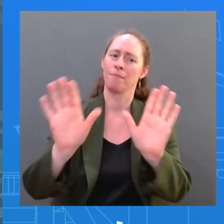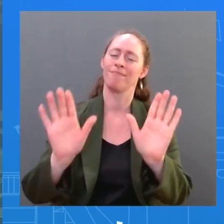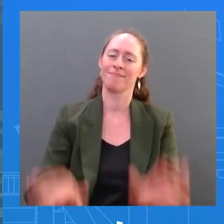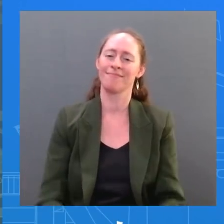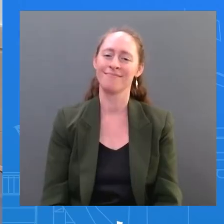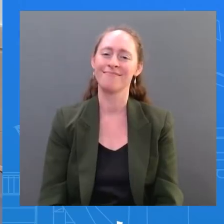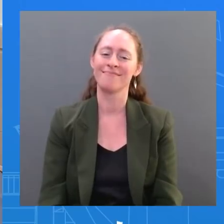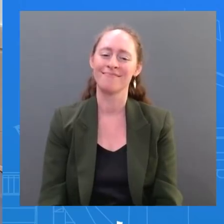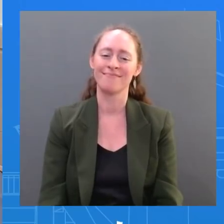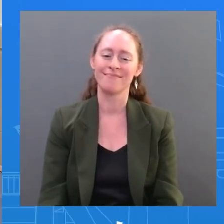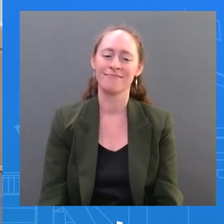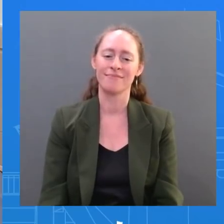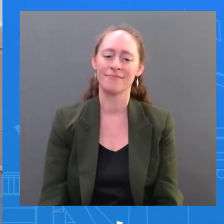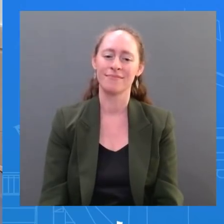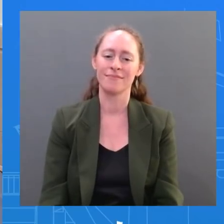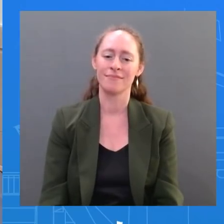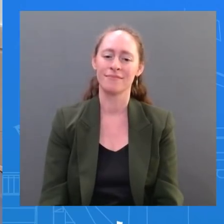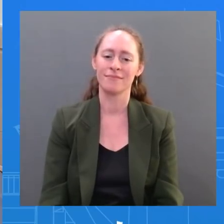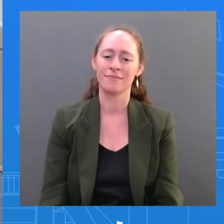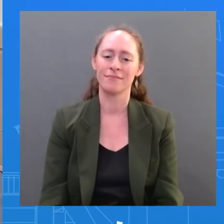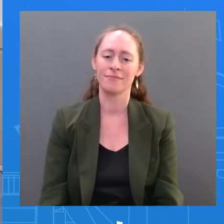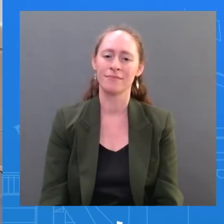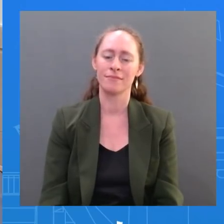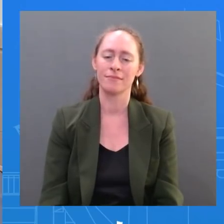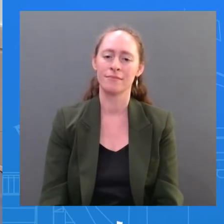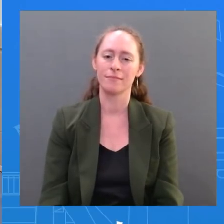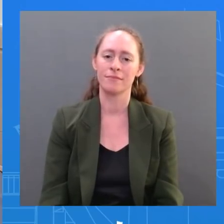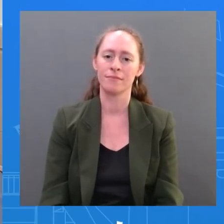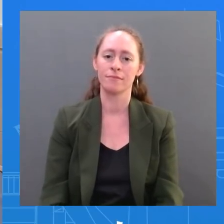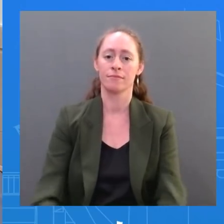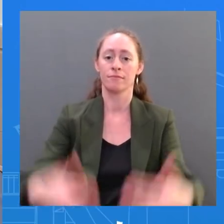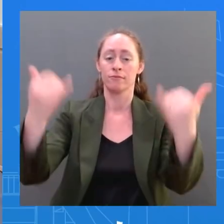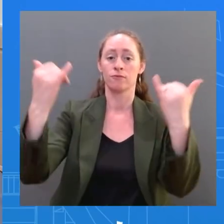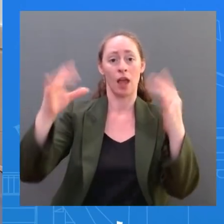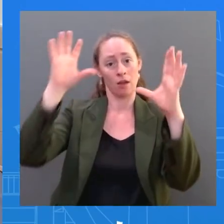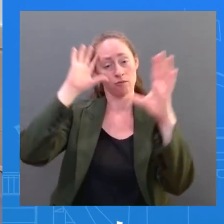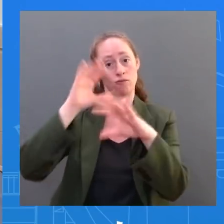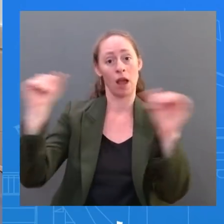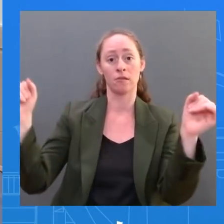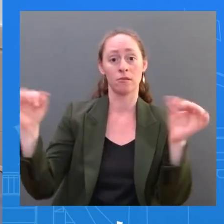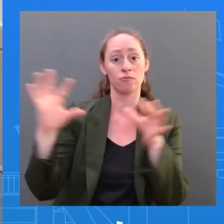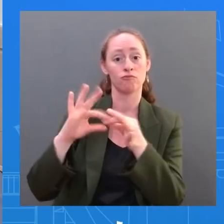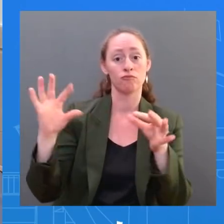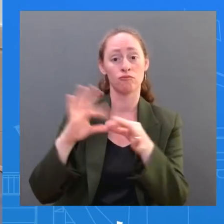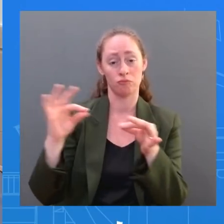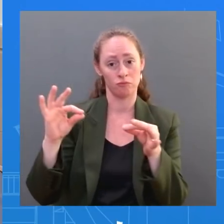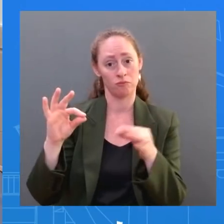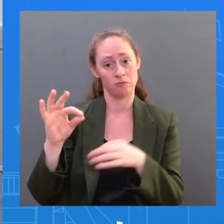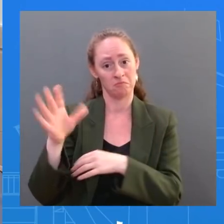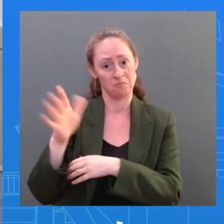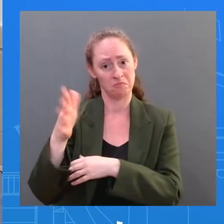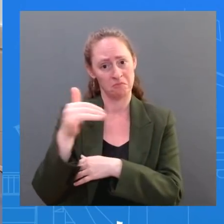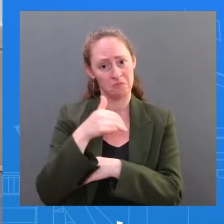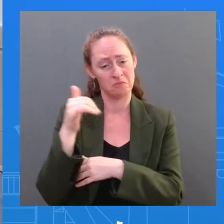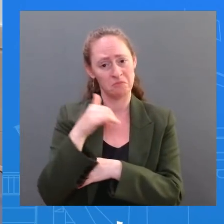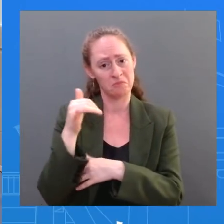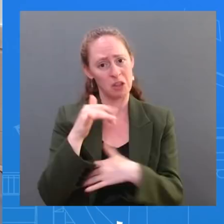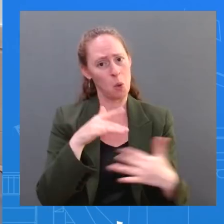was almost declaring war on the Court. He talked about galvanizing women voters,